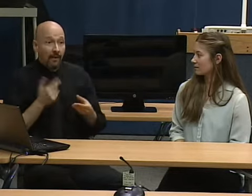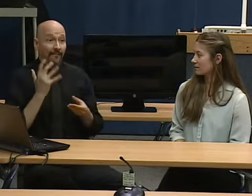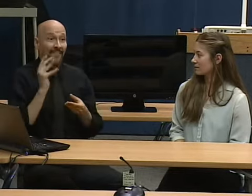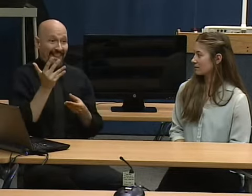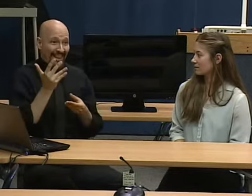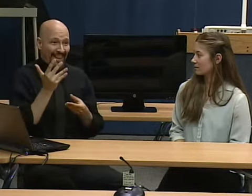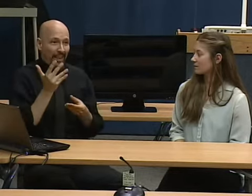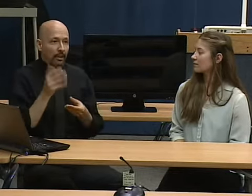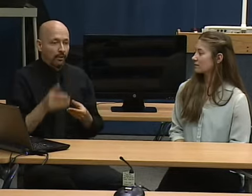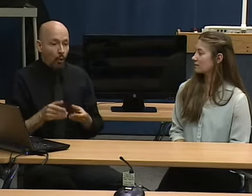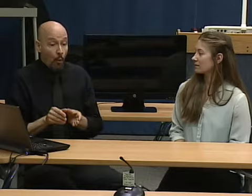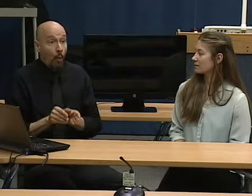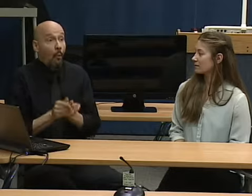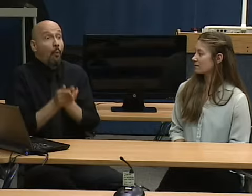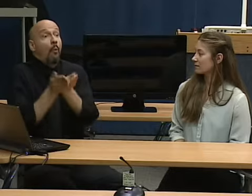And here's the 5th edition!